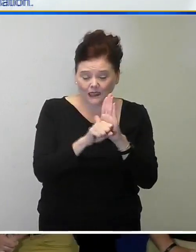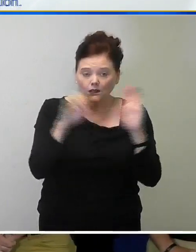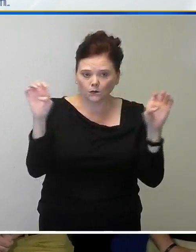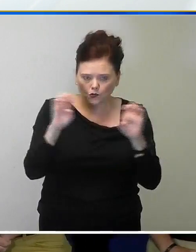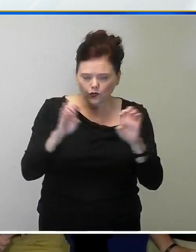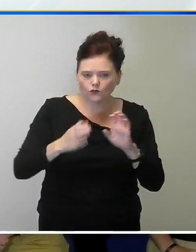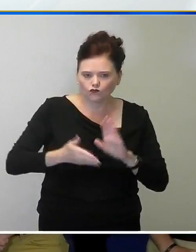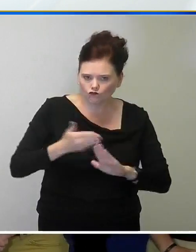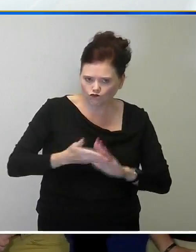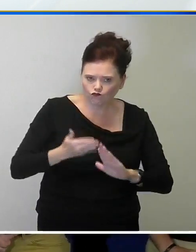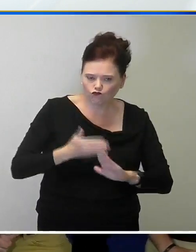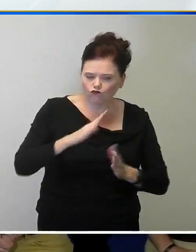THANK YOU.